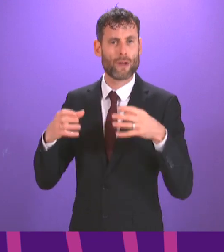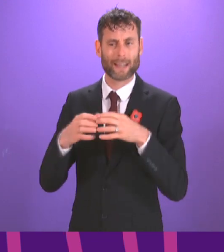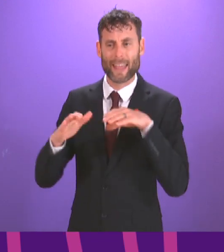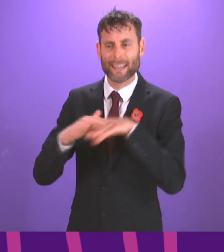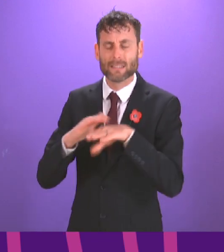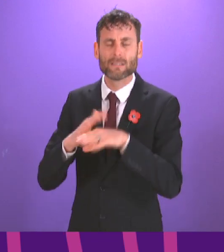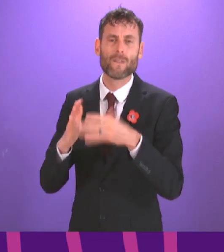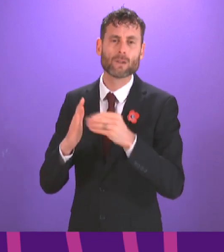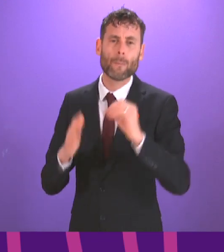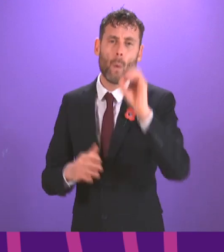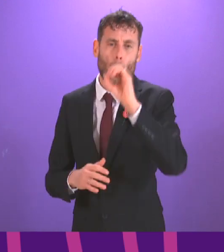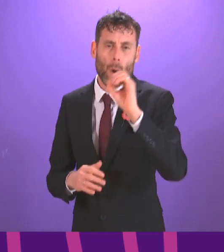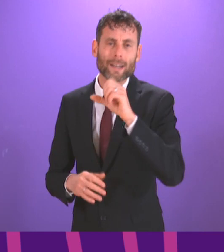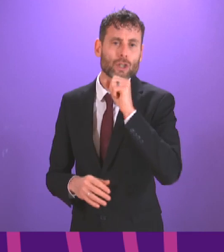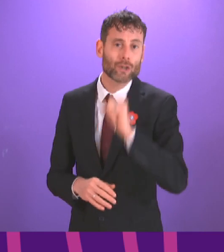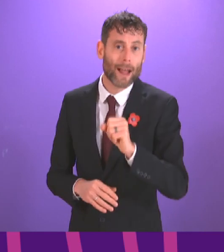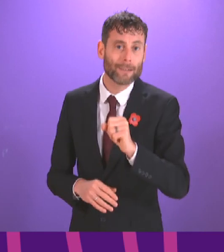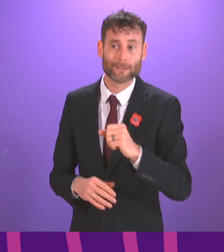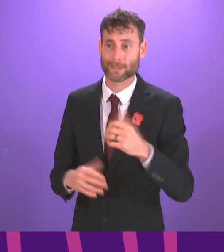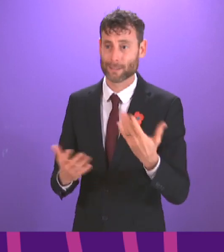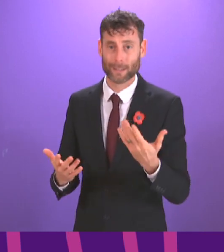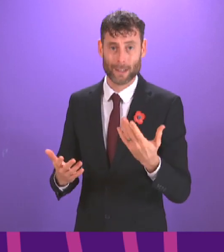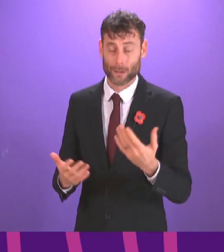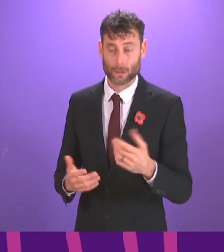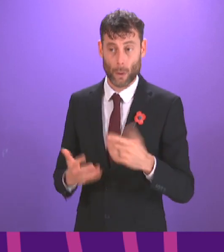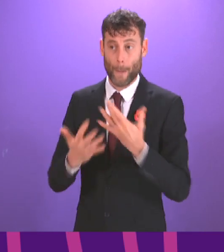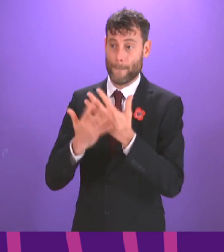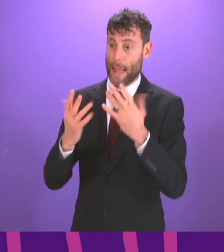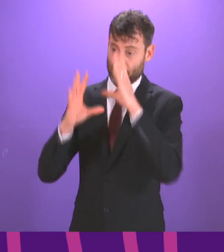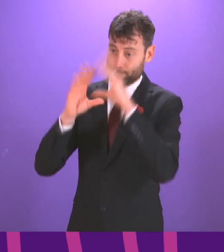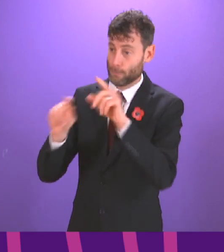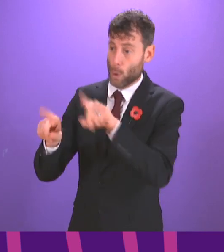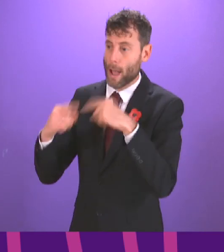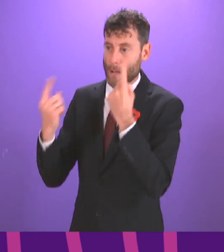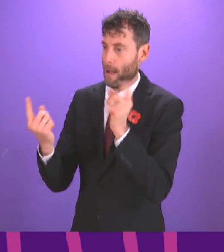outdoors is simply not possible for many as we enter winter in our island communities,